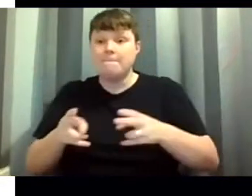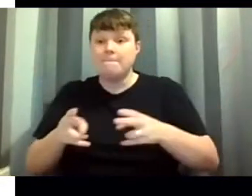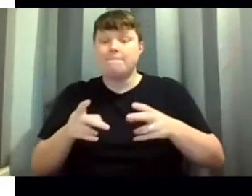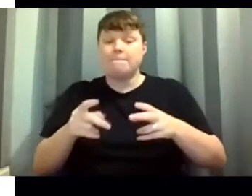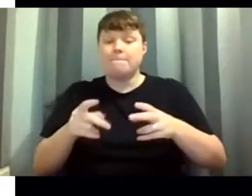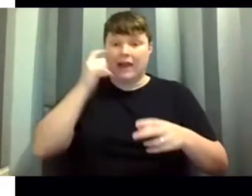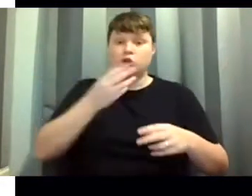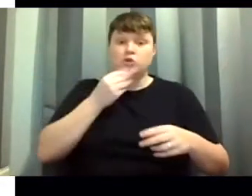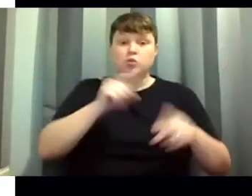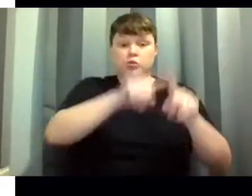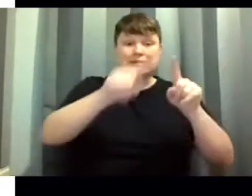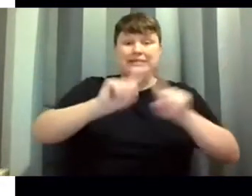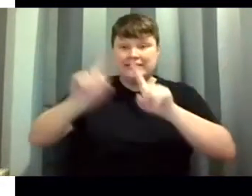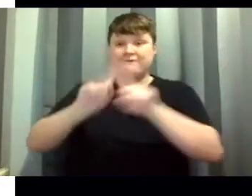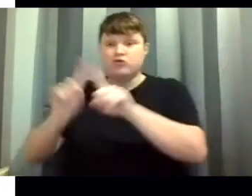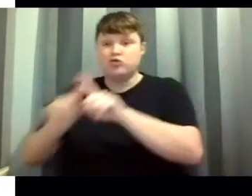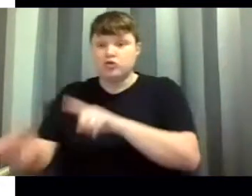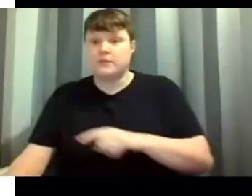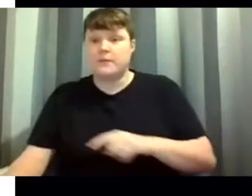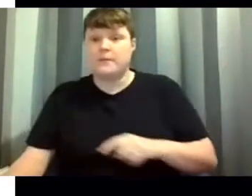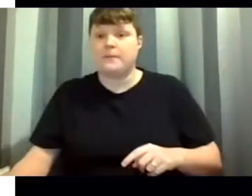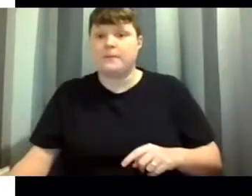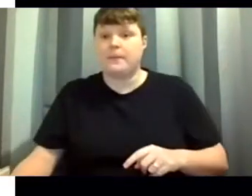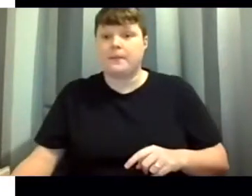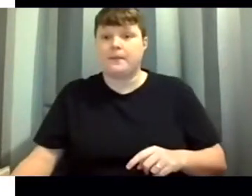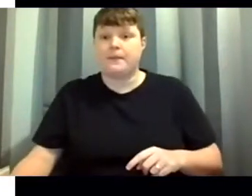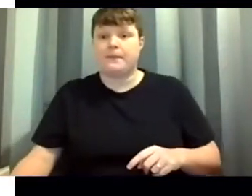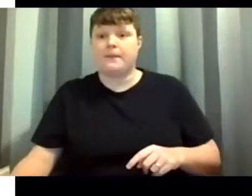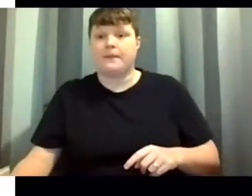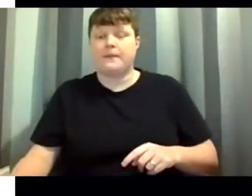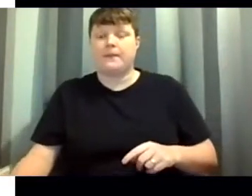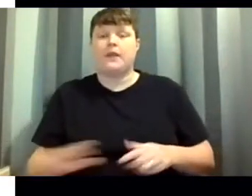Those get built with component models that are put together and bolted together by coupling.